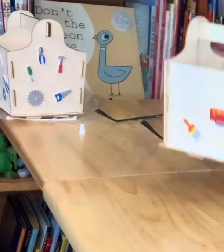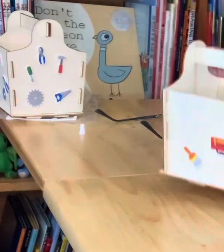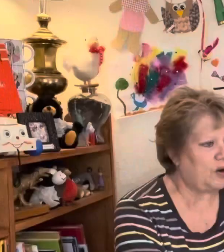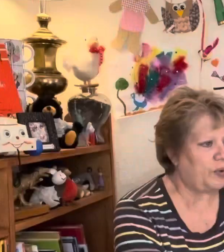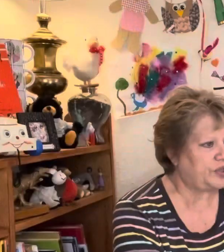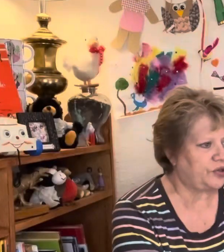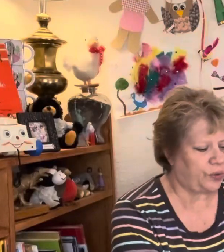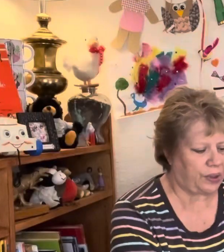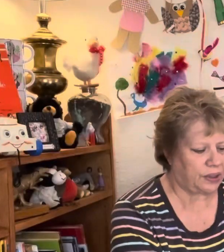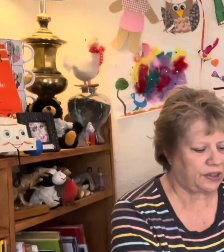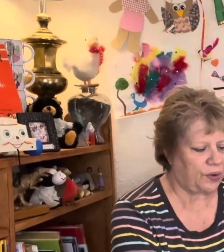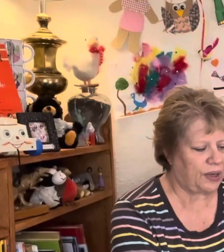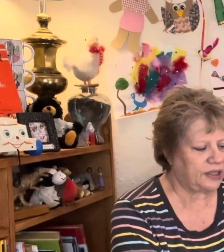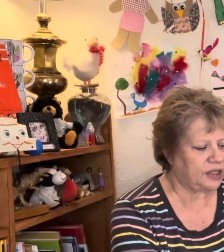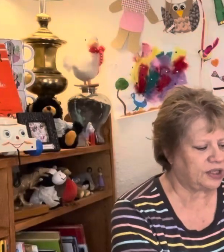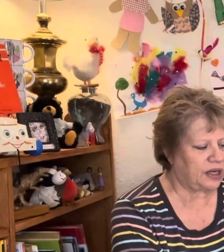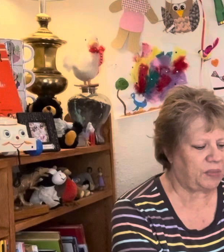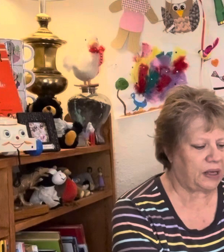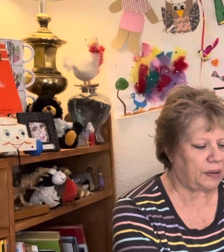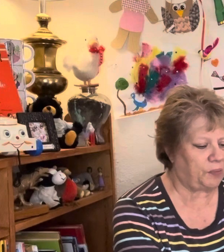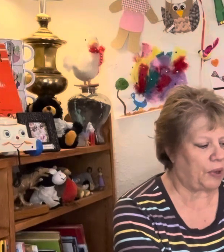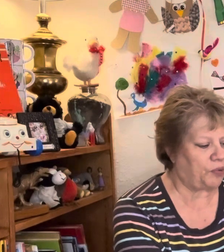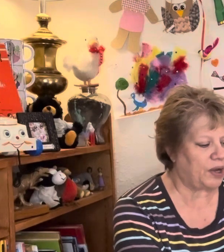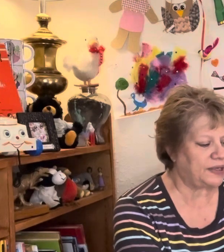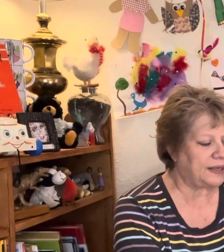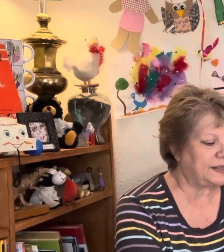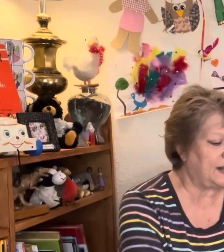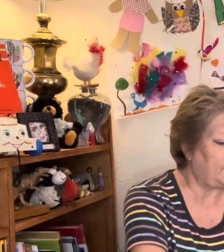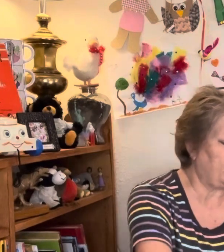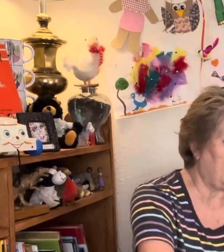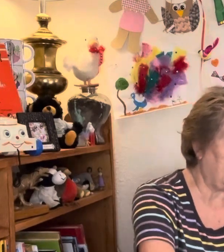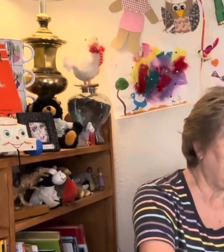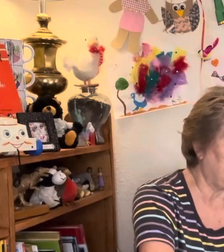you know what you're doing. So it's just gonna be a process. And then for the handle...